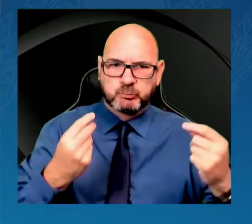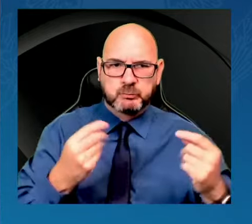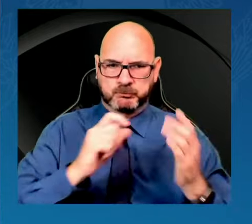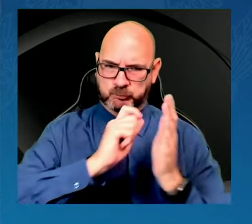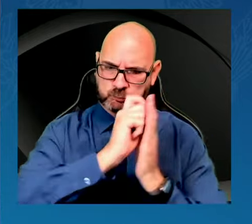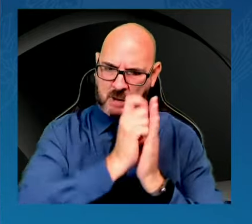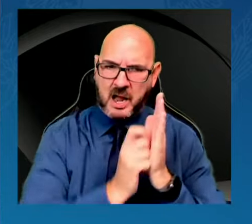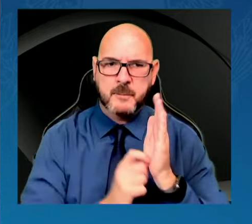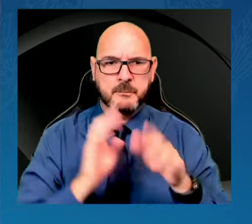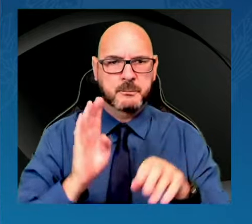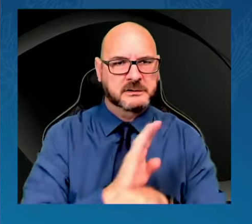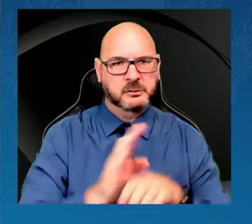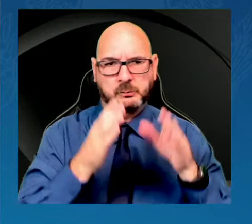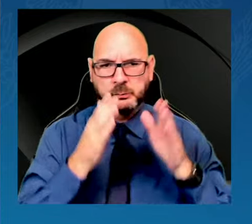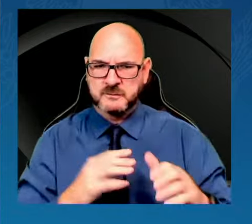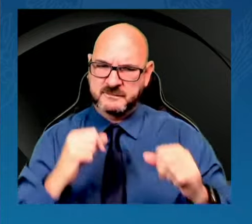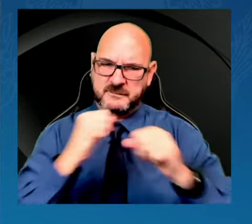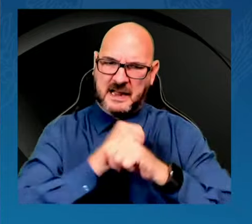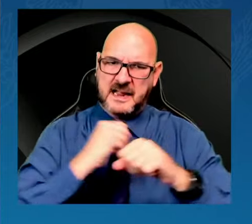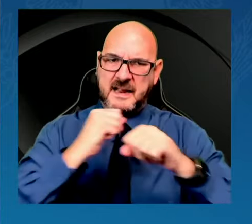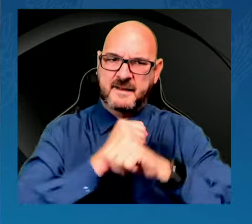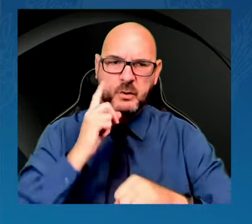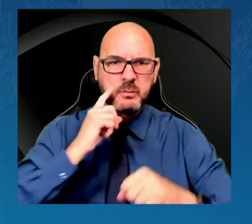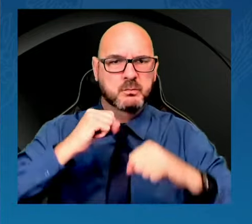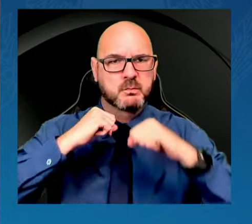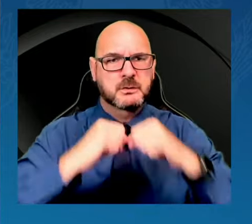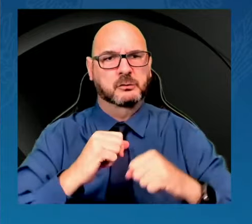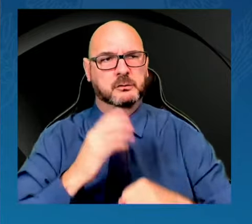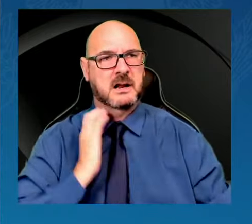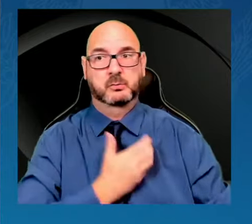Please join me in welcoming Sasha DiGiulian.